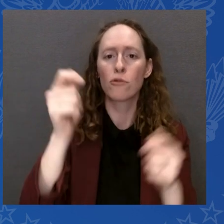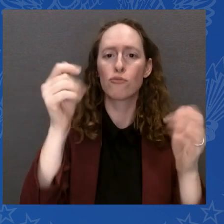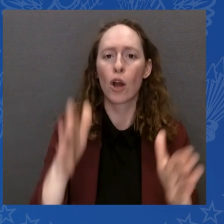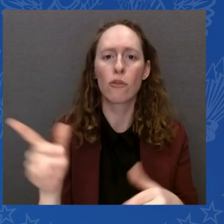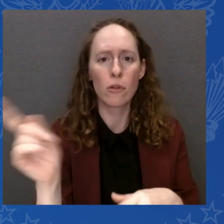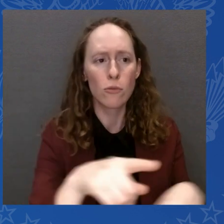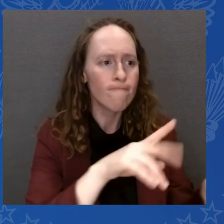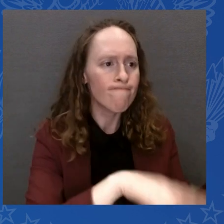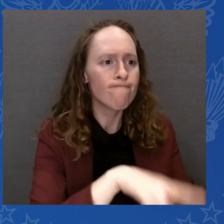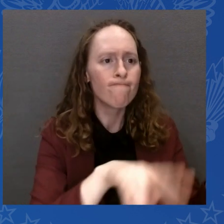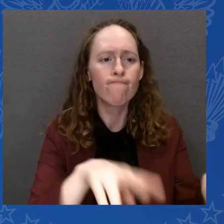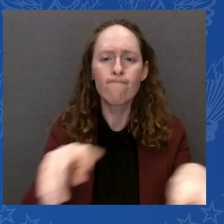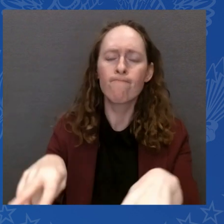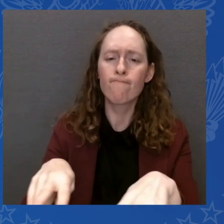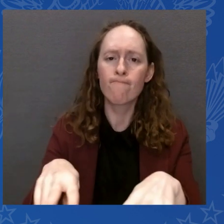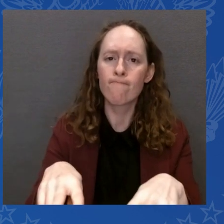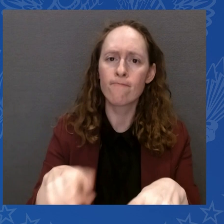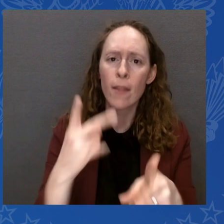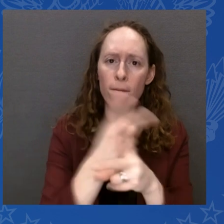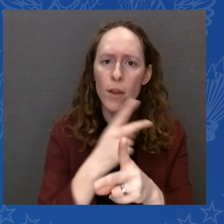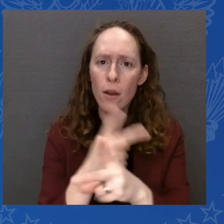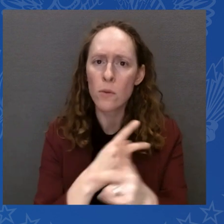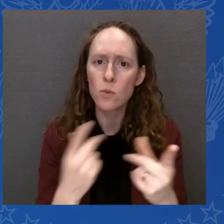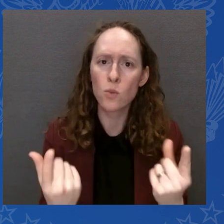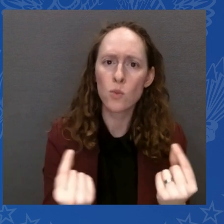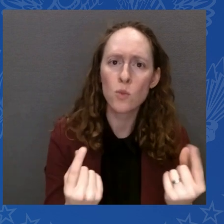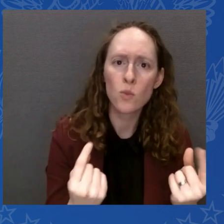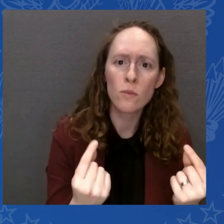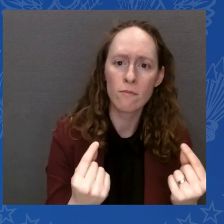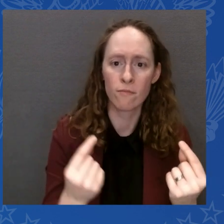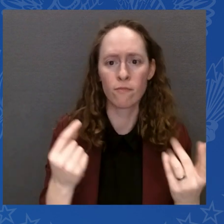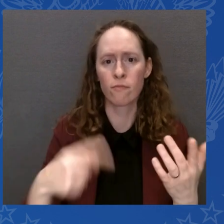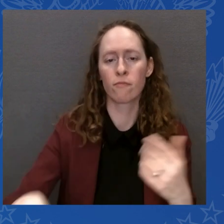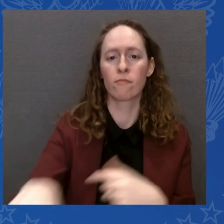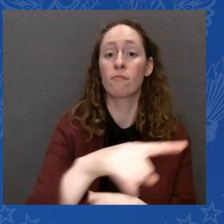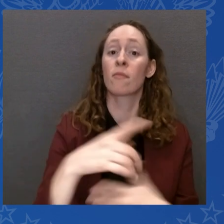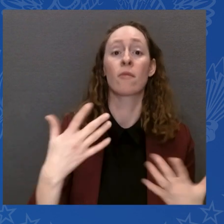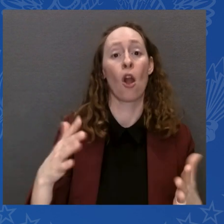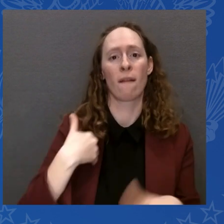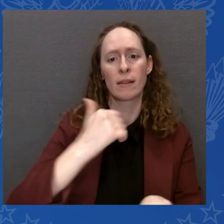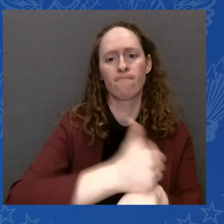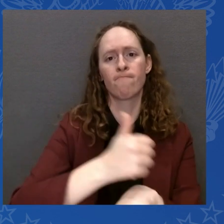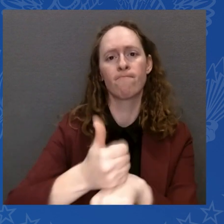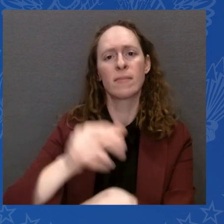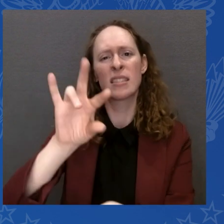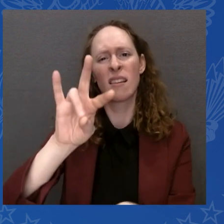When you're cynical again around government relationships or you feel like things are frayed